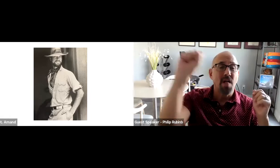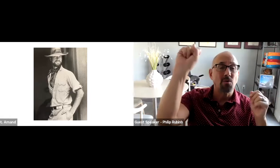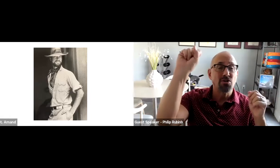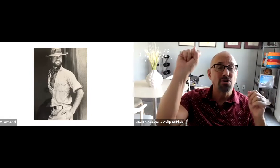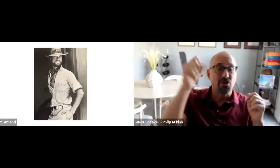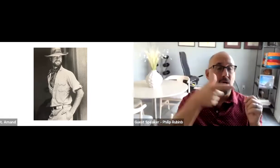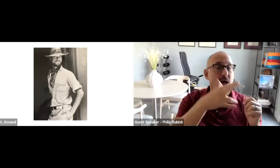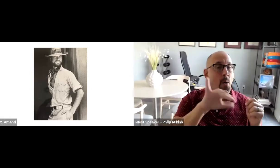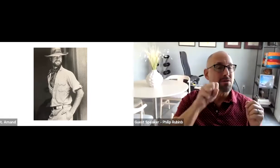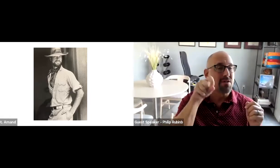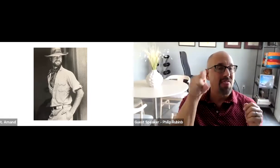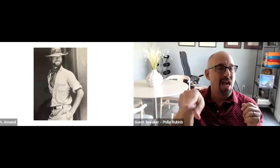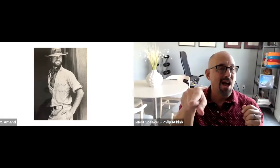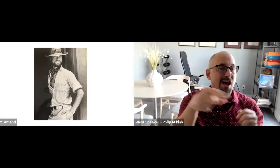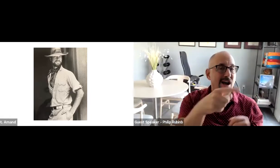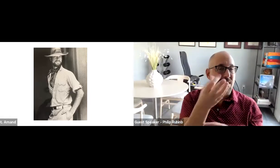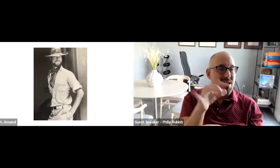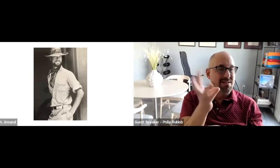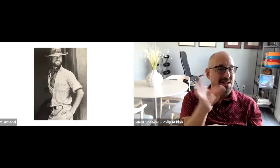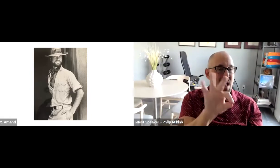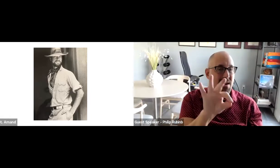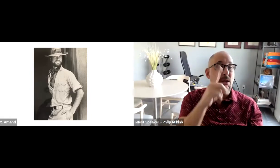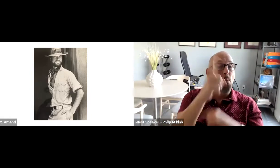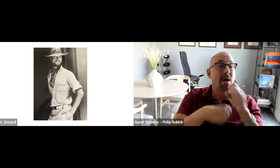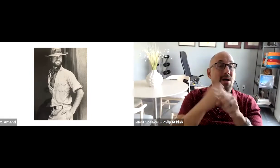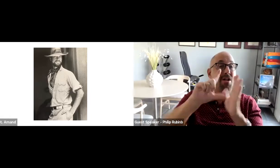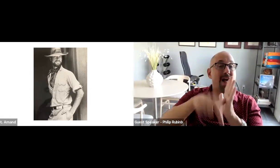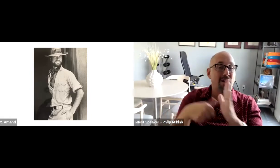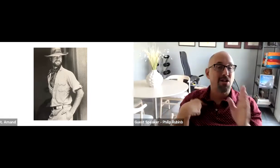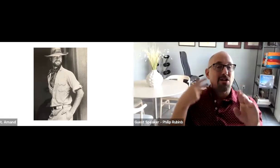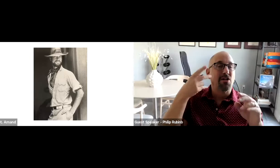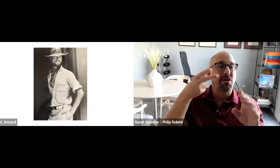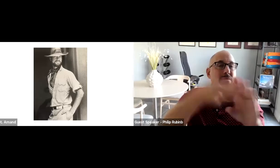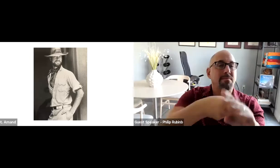In 1969, there was a gay and lesbian protest at the Stonewall Inn,